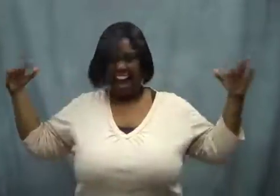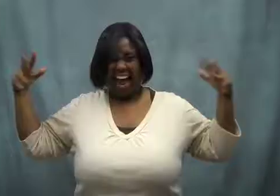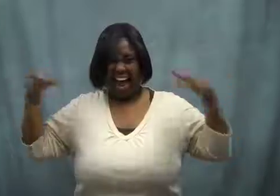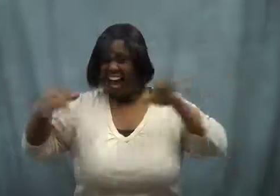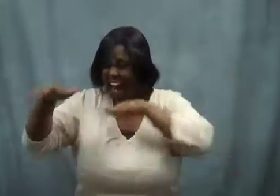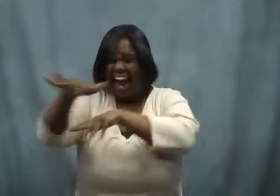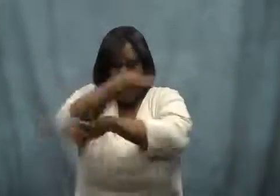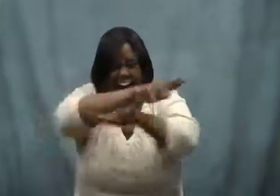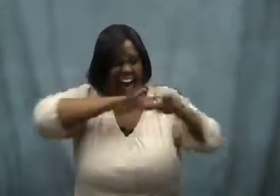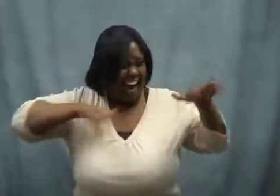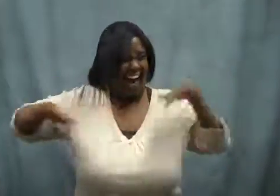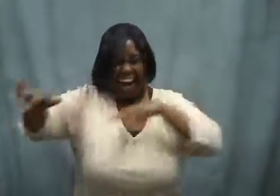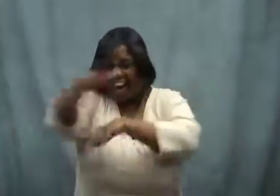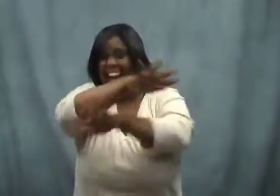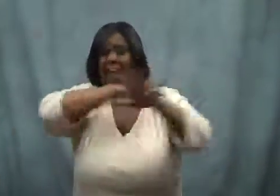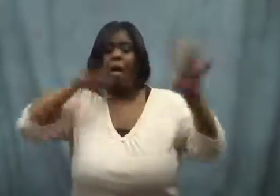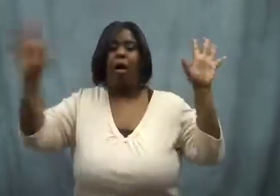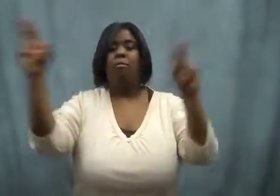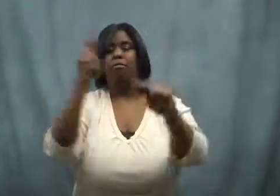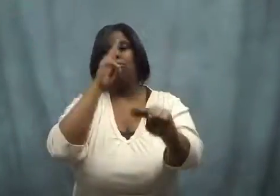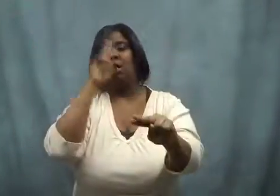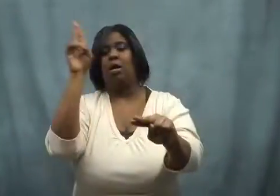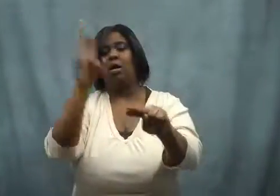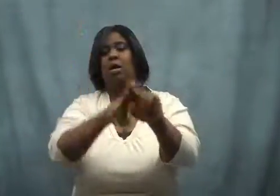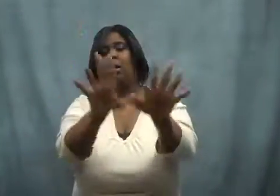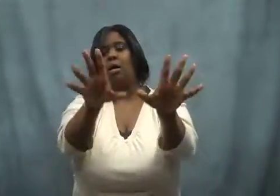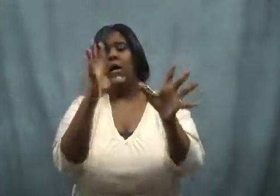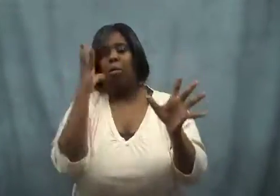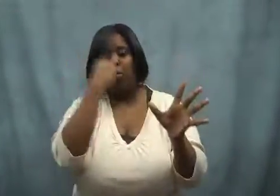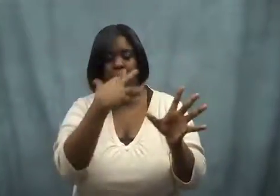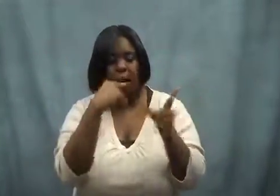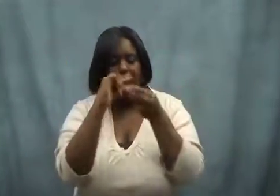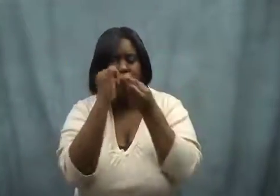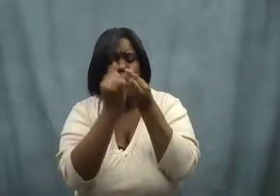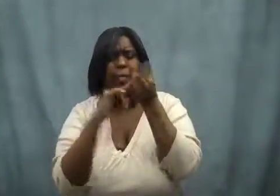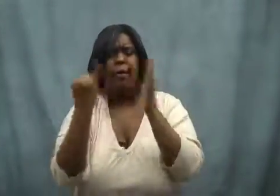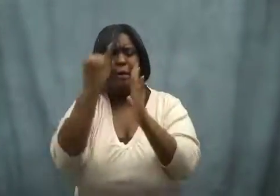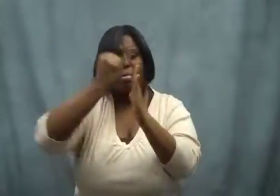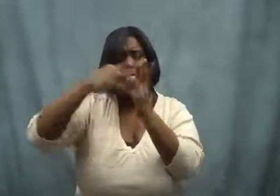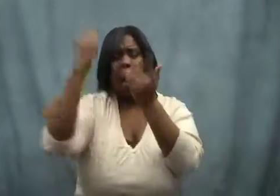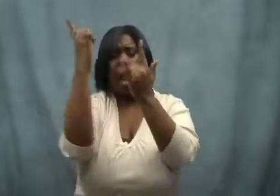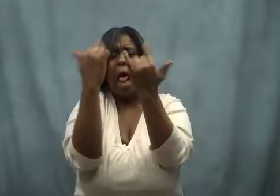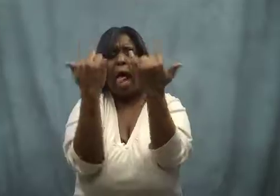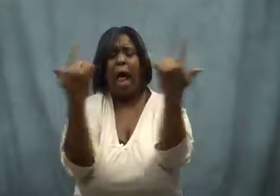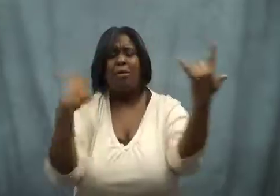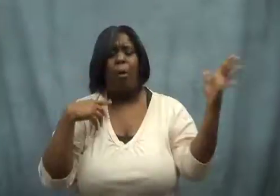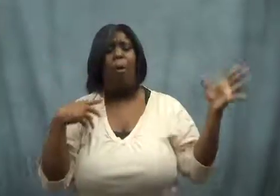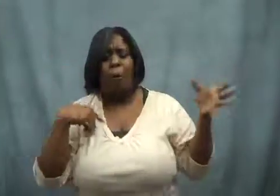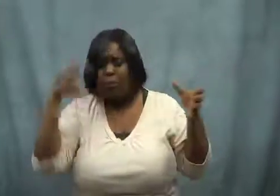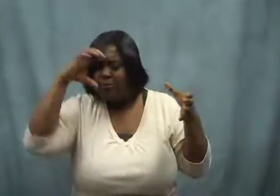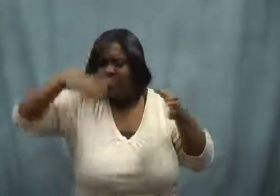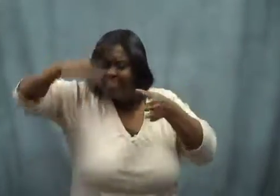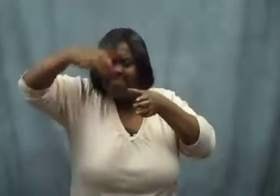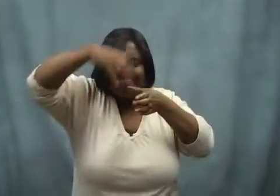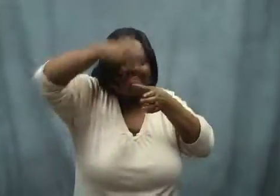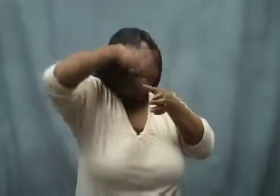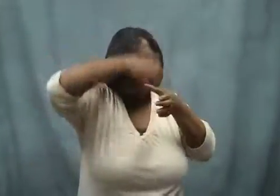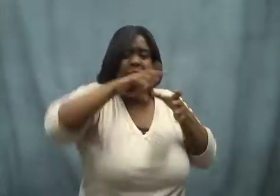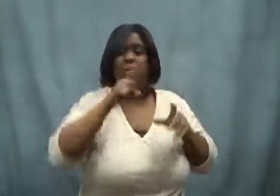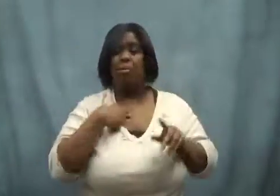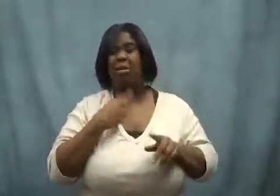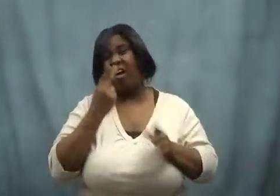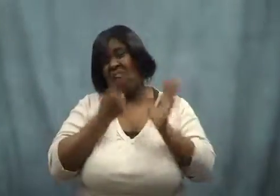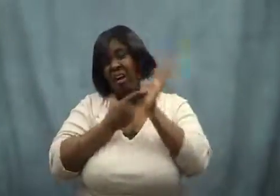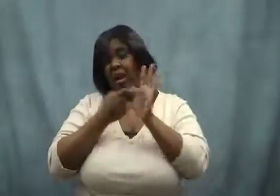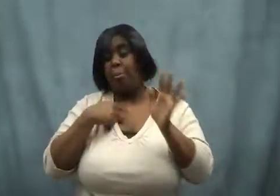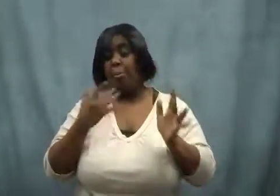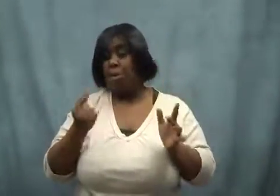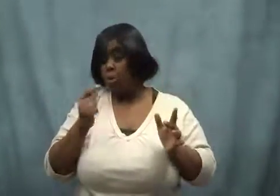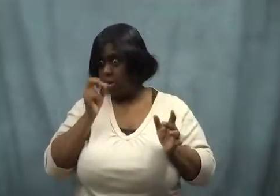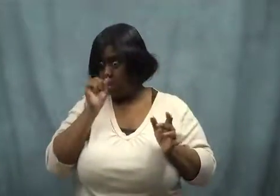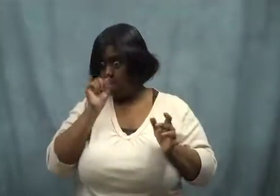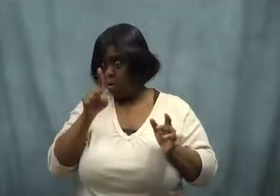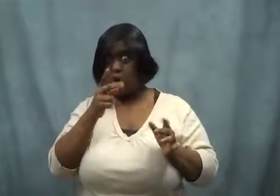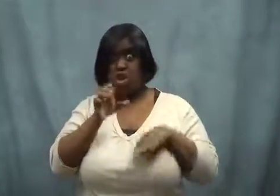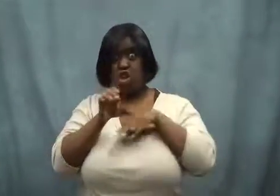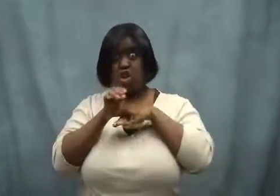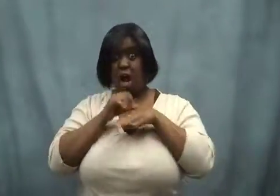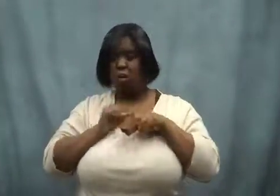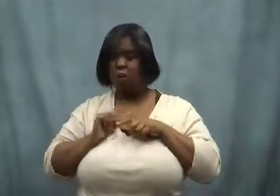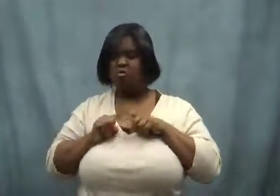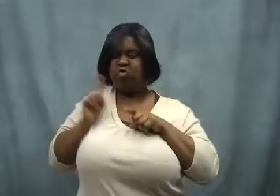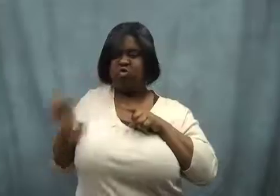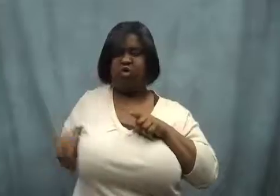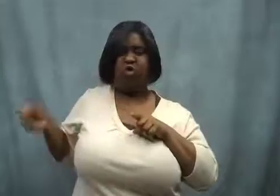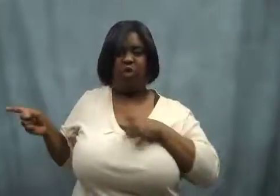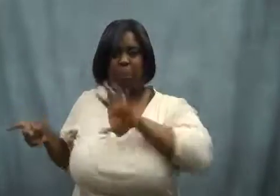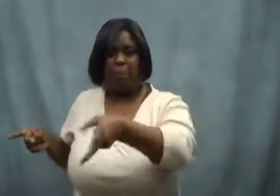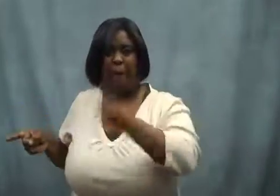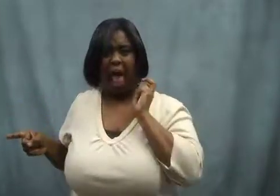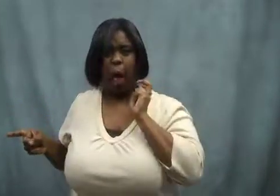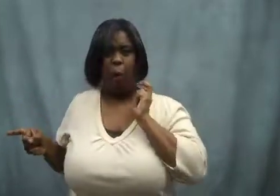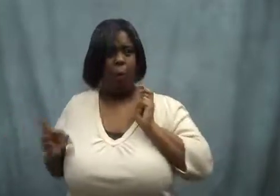They all came and we had such a good time with all the pretty Easter eggs.